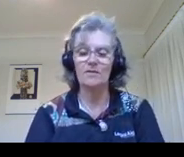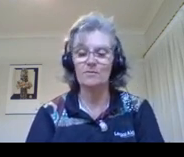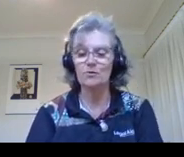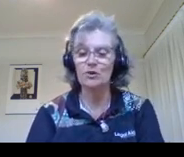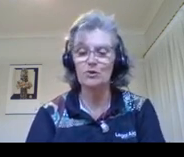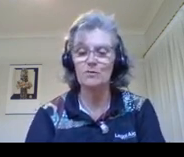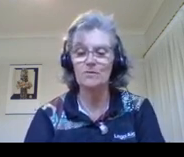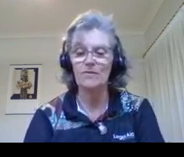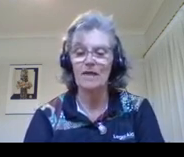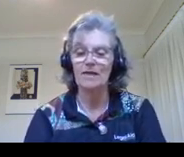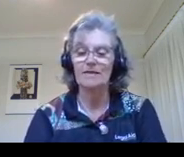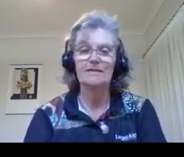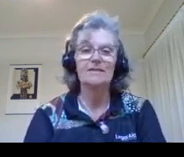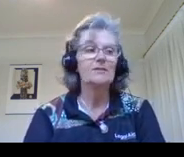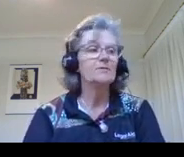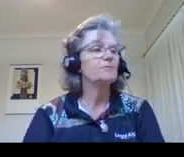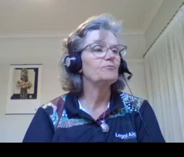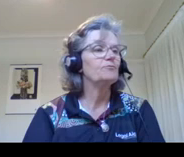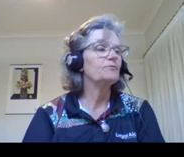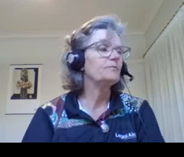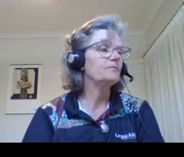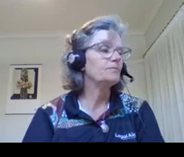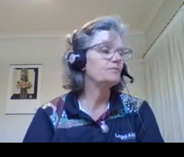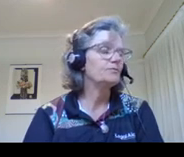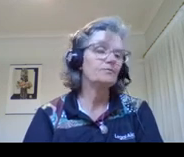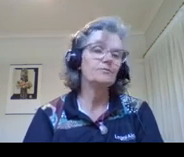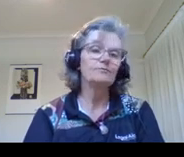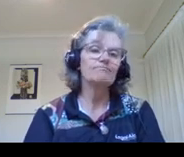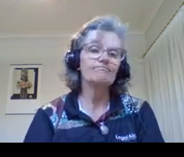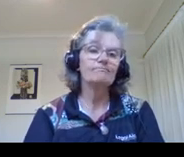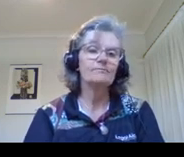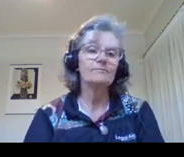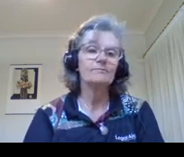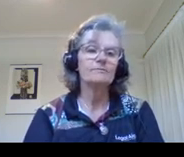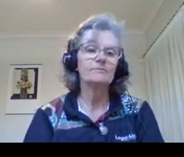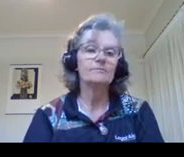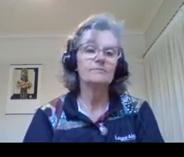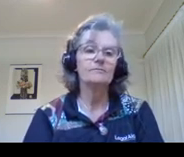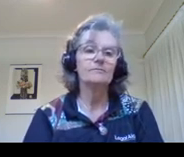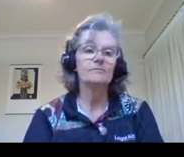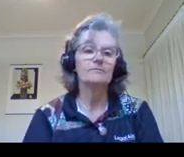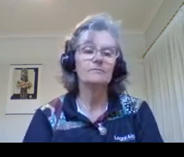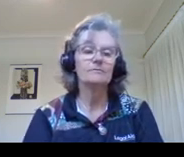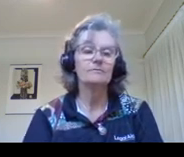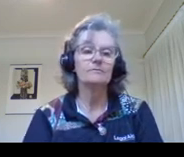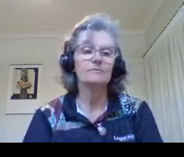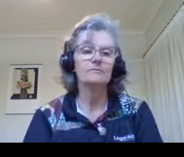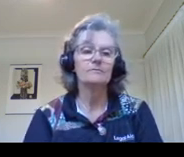people do yeah we I mean we sometimes speak to people who think their identity has been stolen